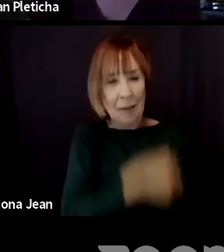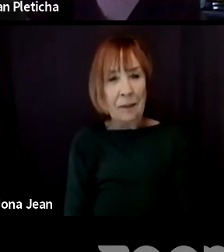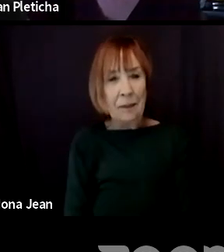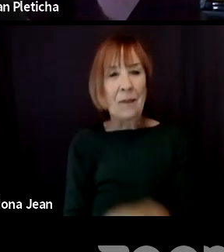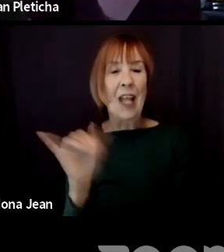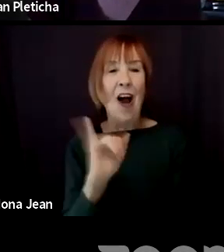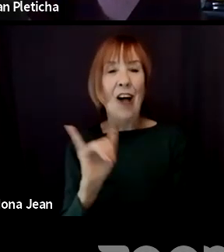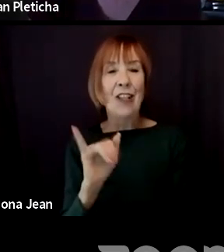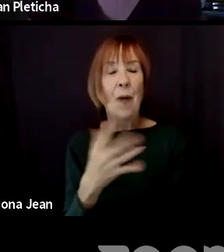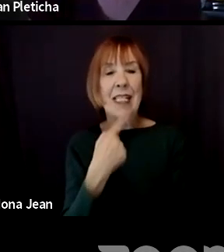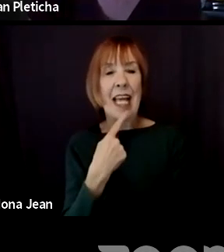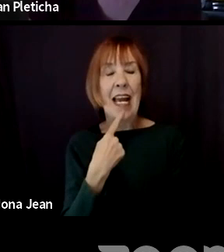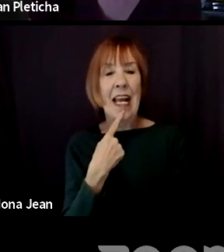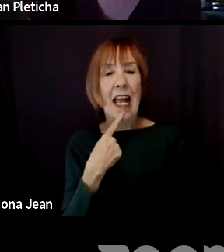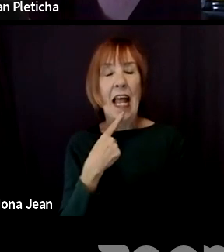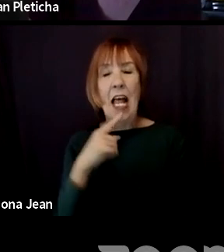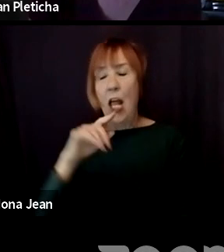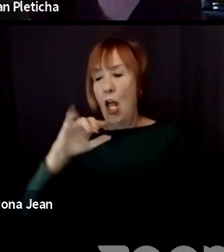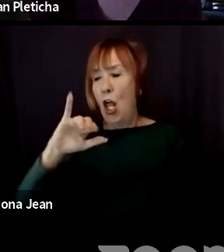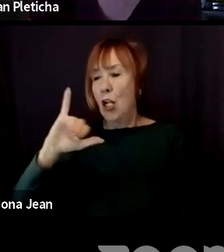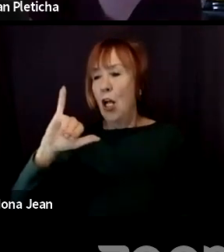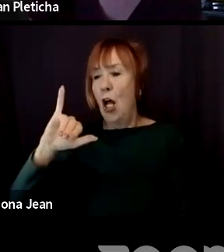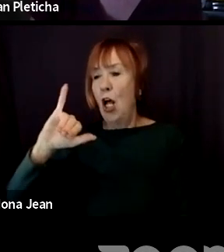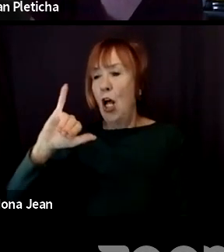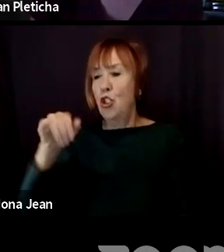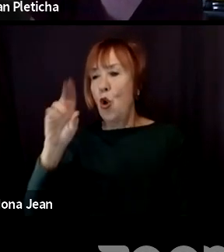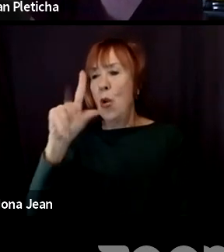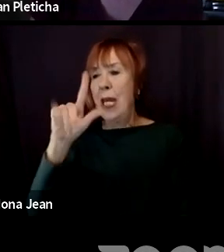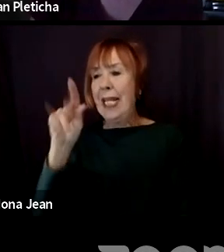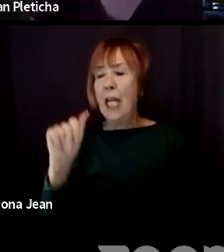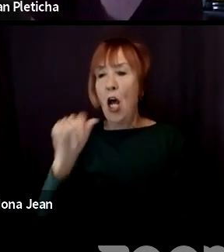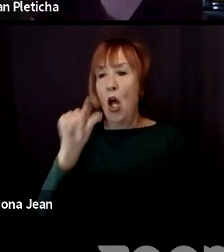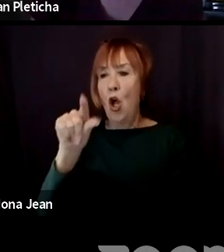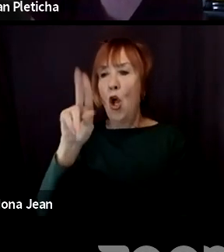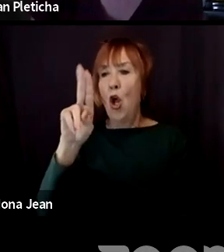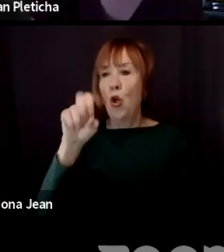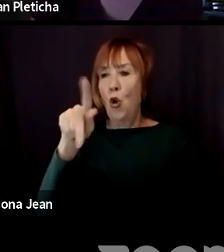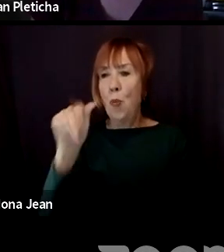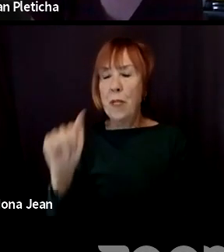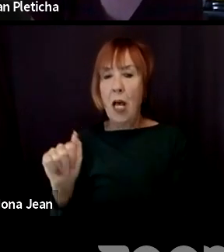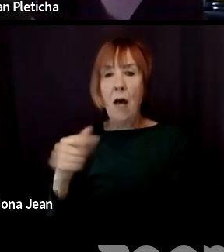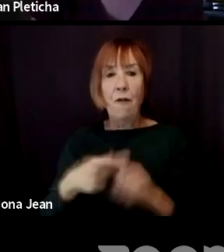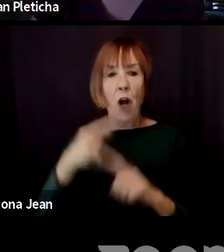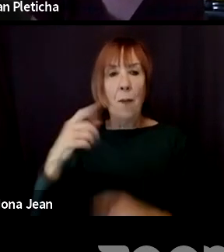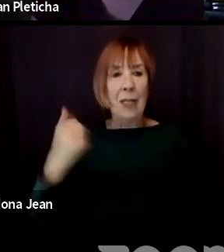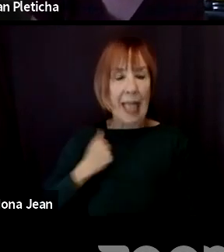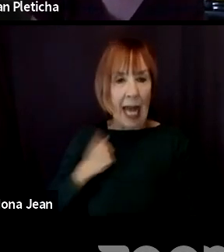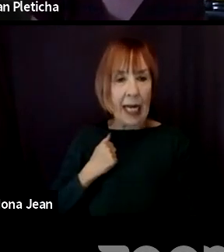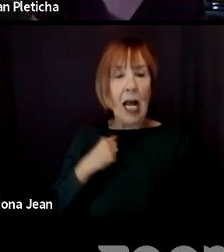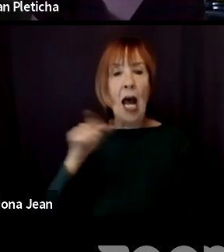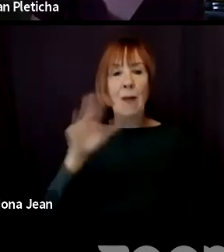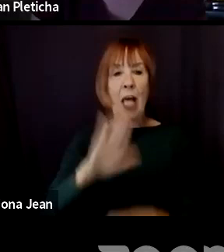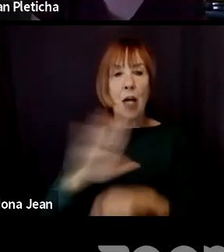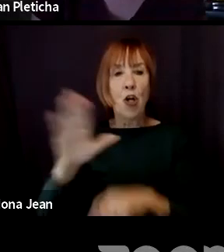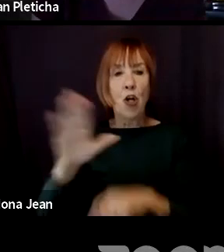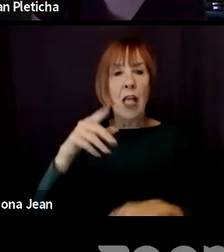thank you to Joeita Gupta from AMI in Canada. She had me on her podcast, "The Pulse" where I was able to talk about this show